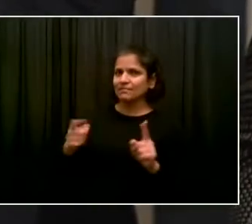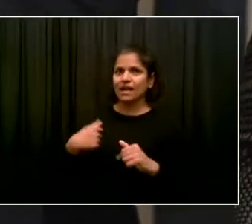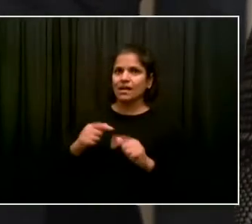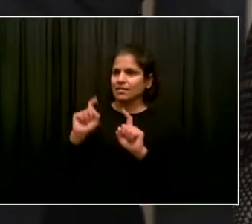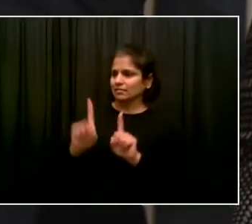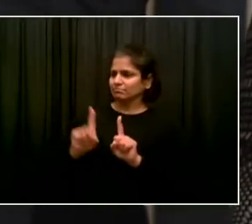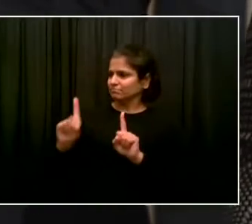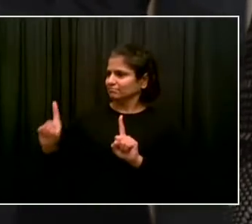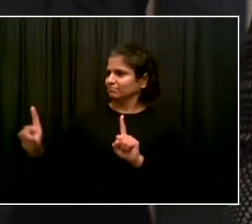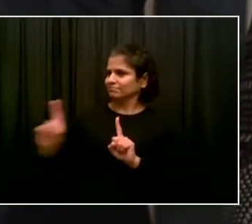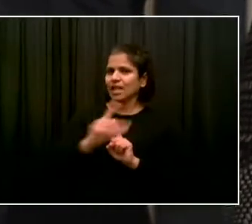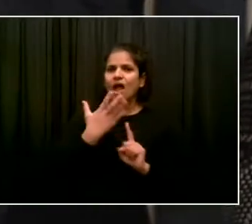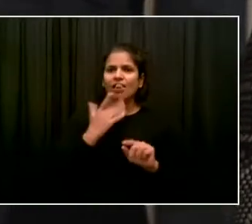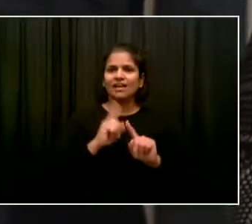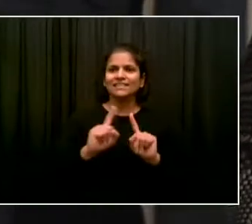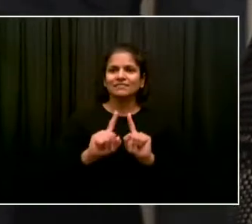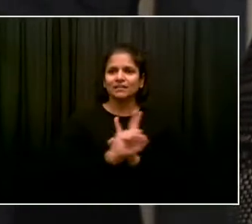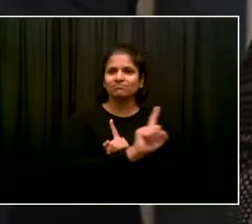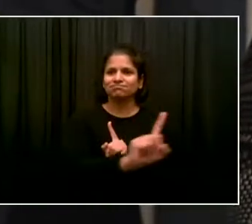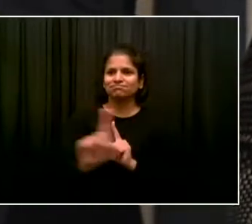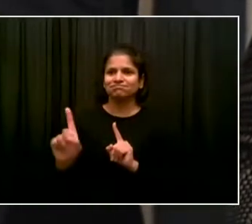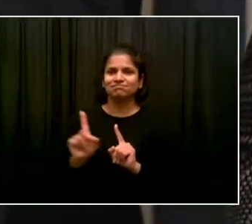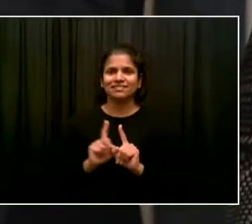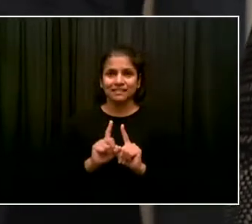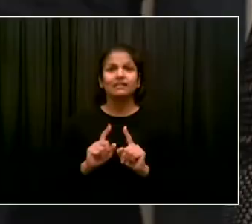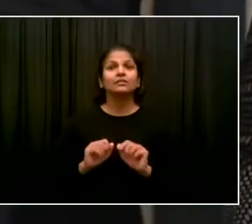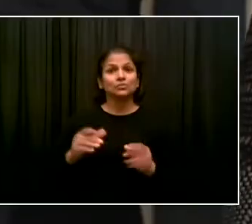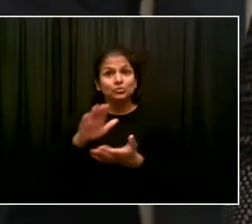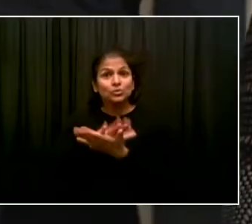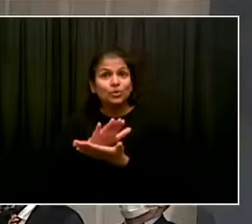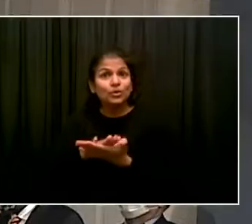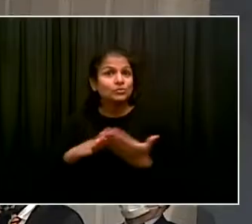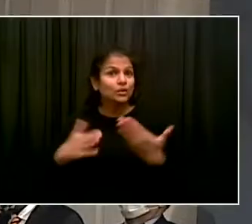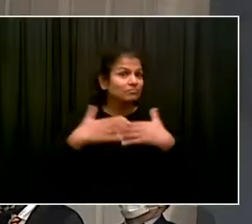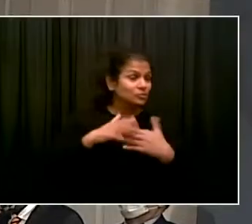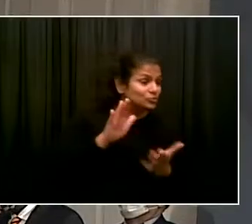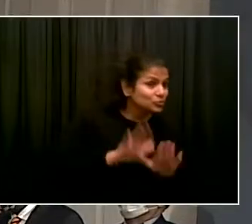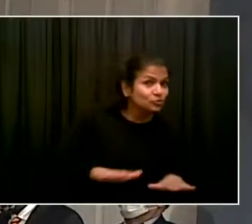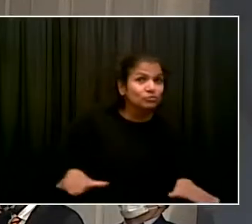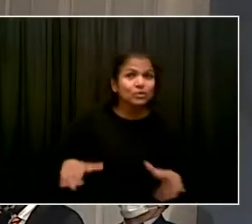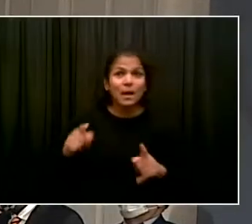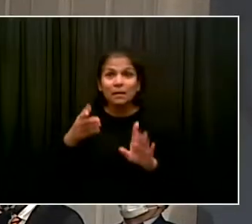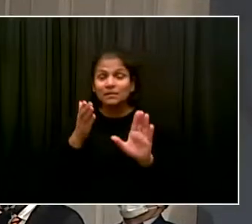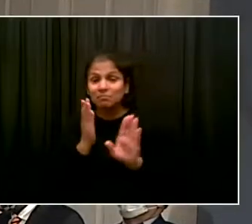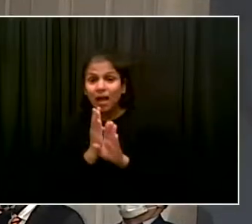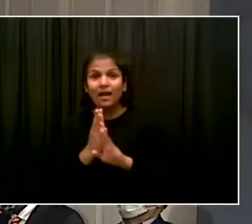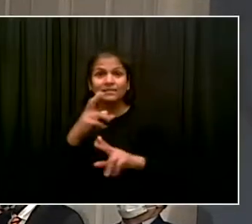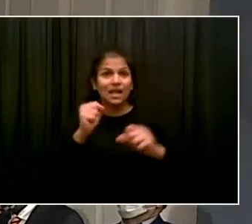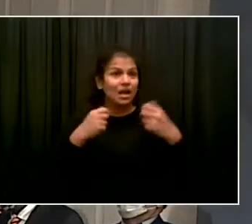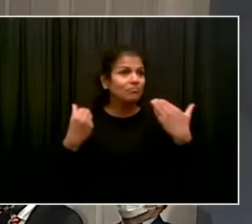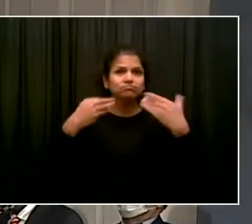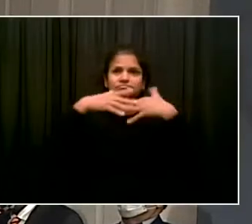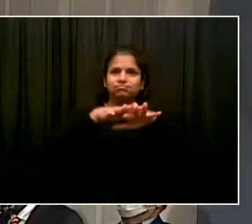AND GO INTO A CLASSROOM AND SEE OTHER CHILDREN AND ALSO SEE TEACHERS THAT LOOK LIKE THEM THAT WOULD